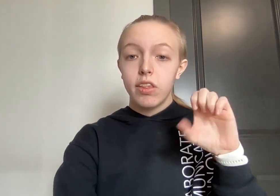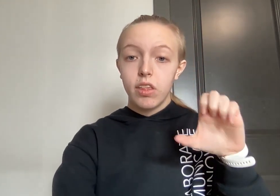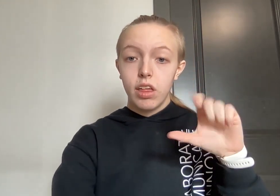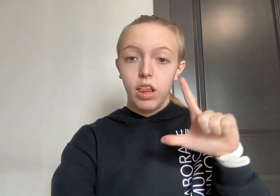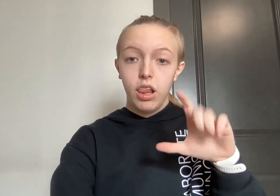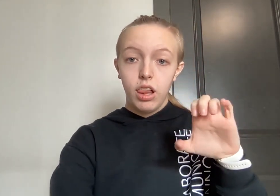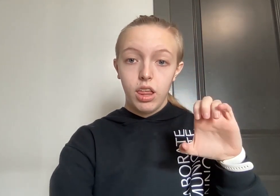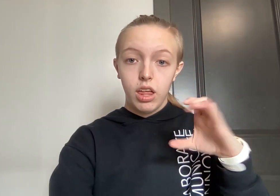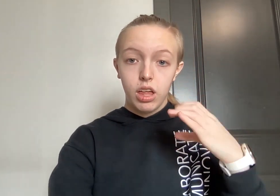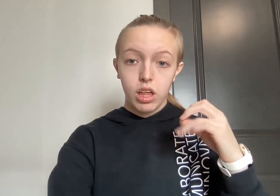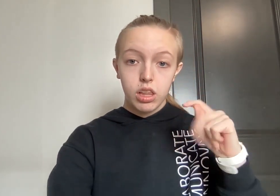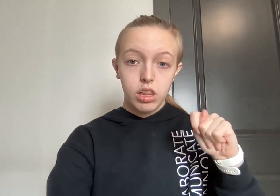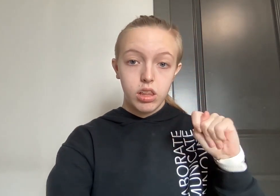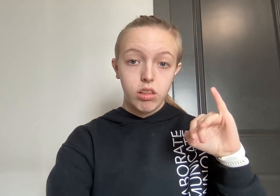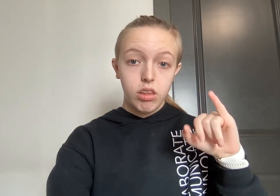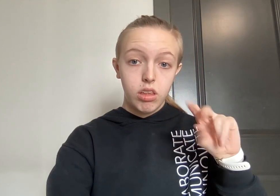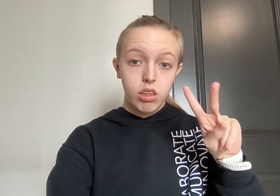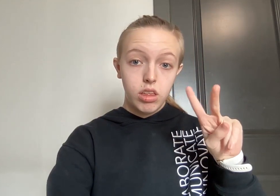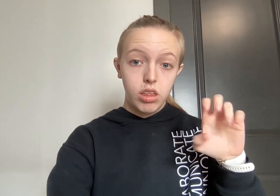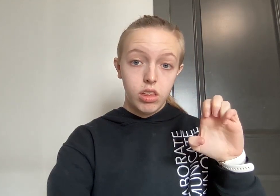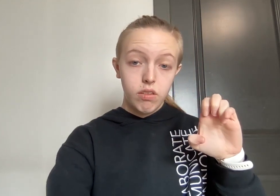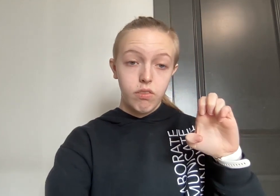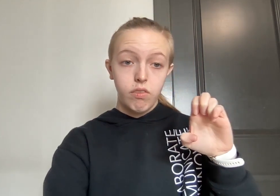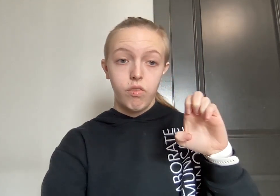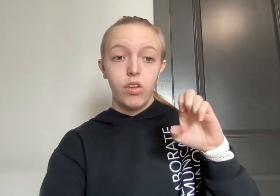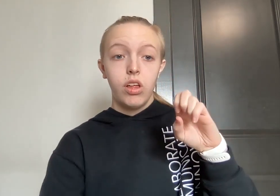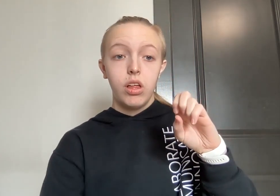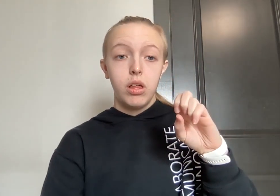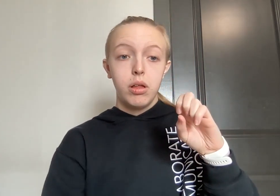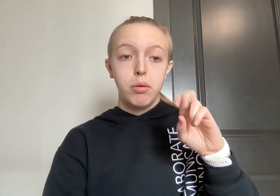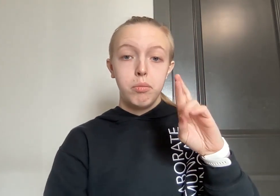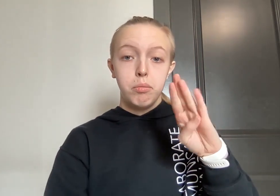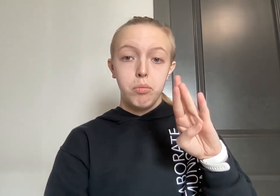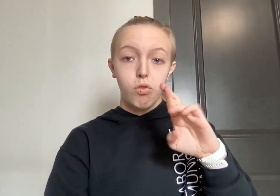selective breeding